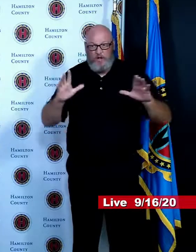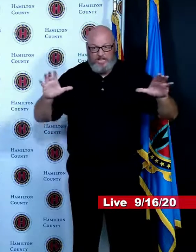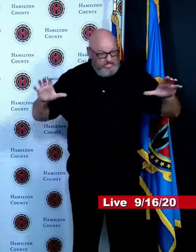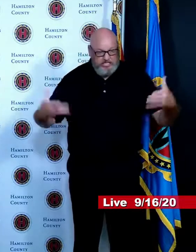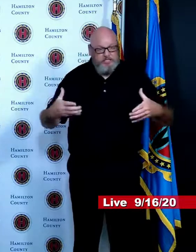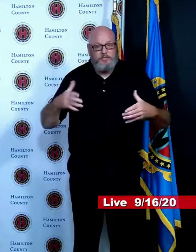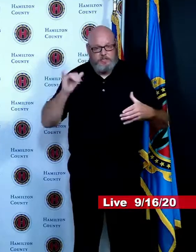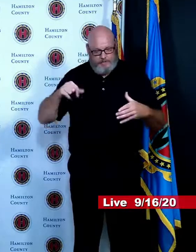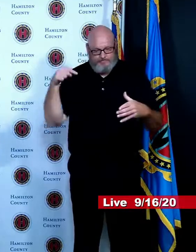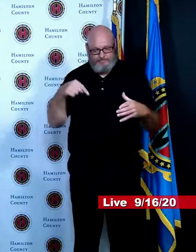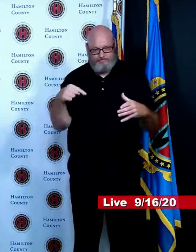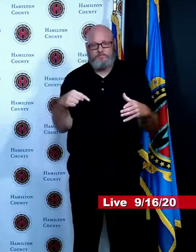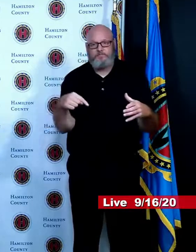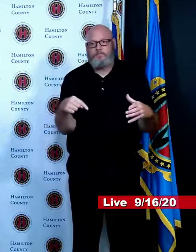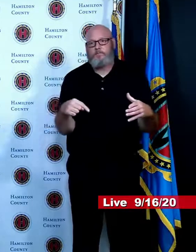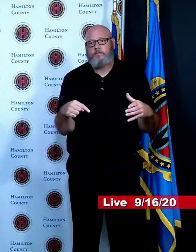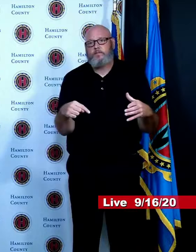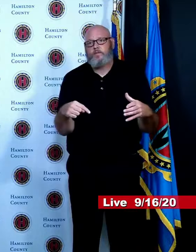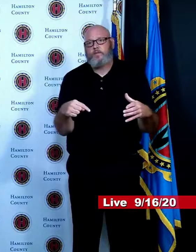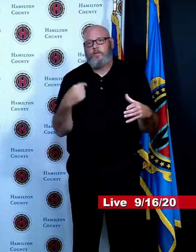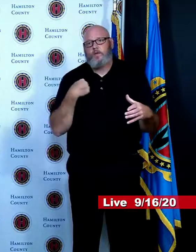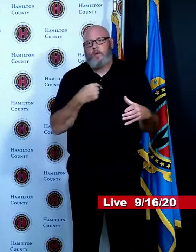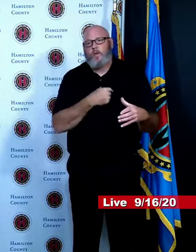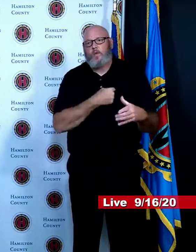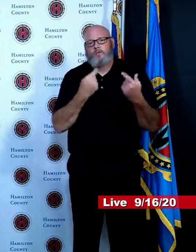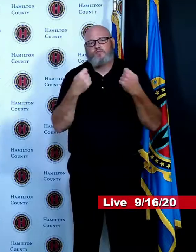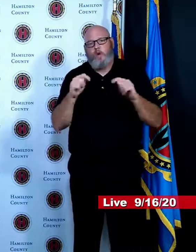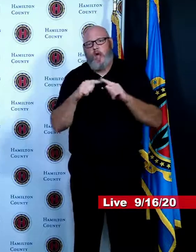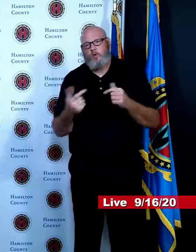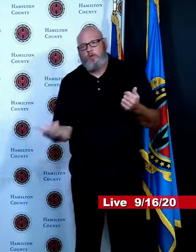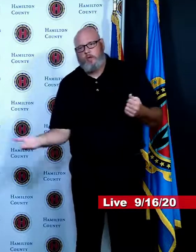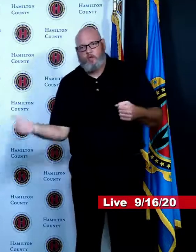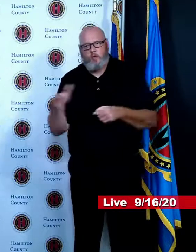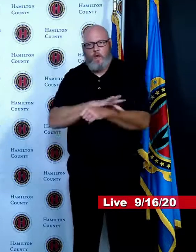that's our goal okay and one more and one other